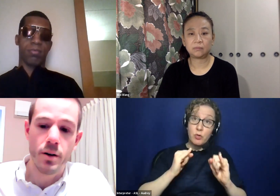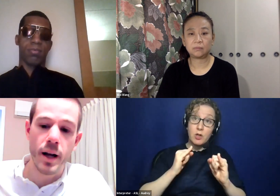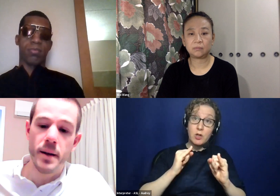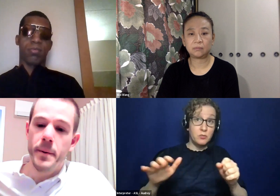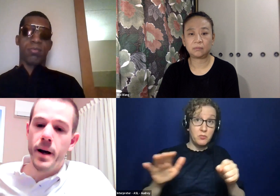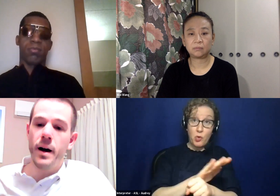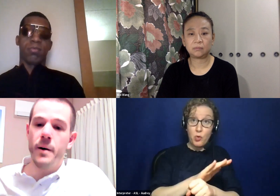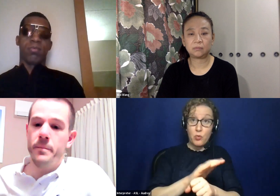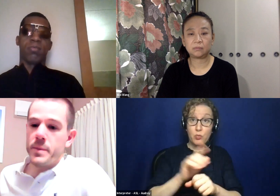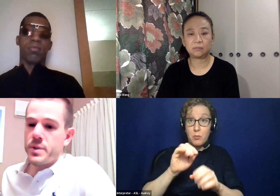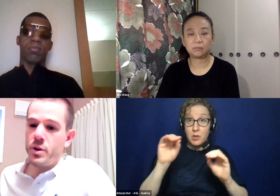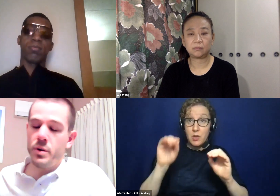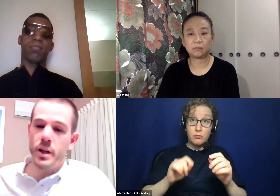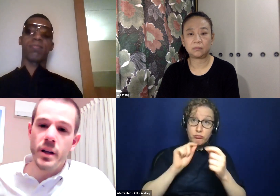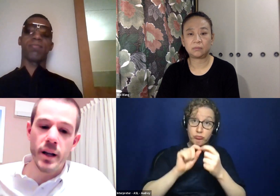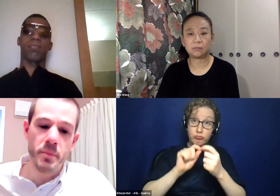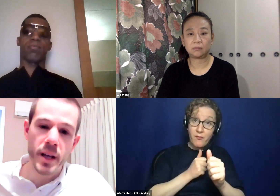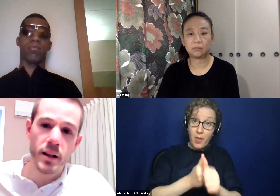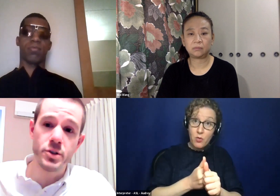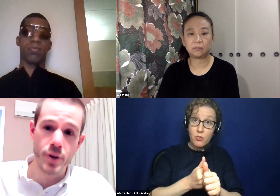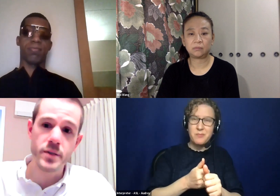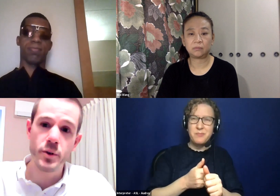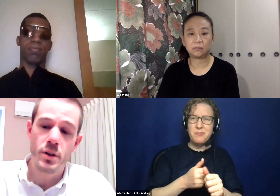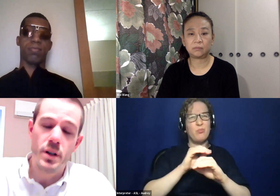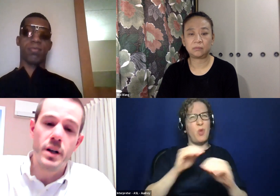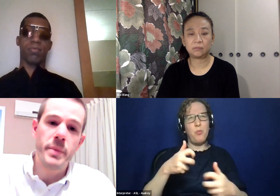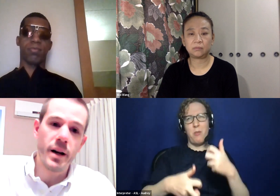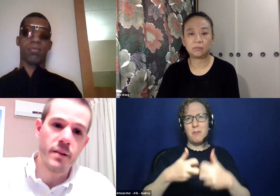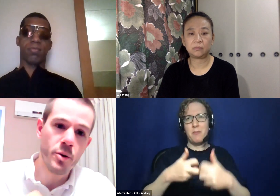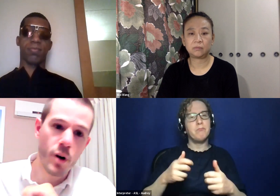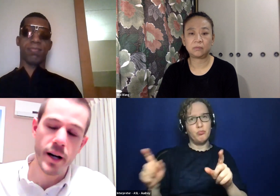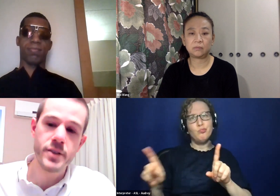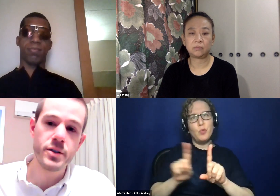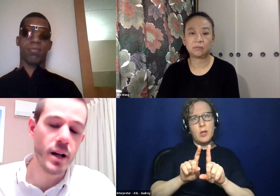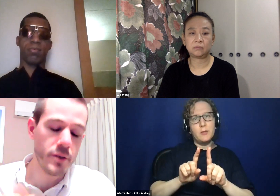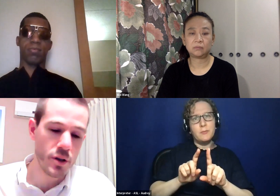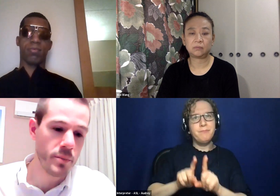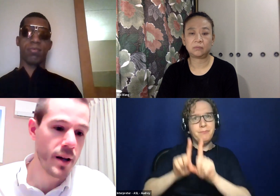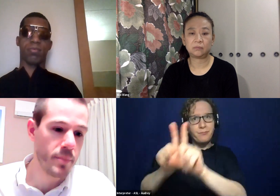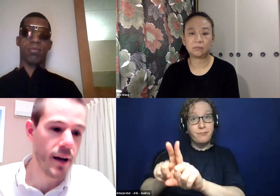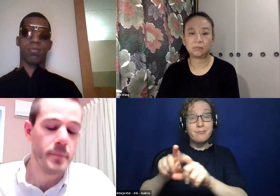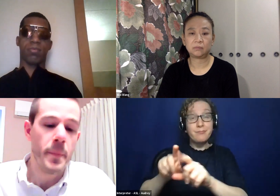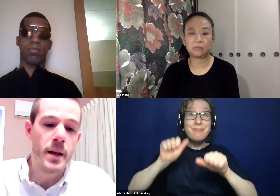okay? So it be a little stressful but if you organize yourself it shouldn't be that bad.